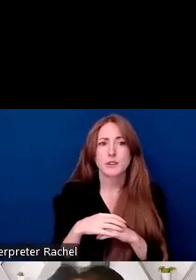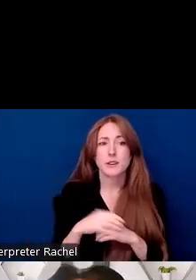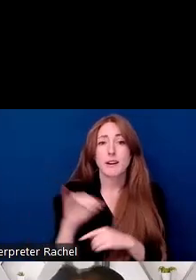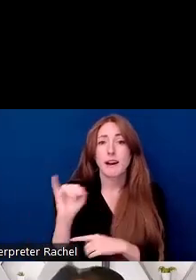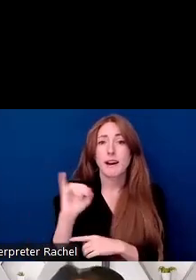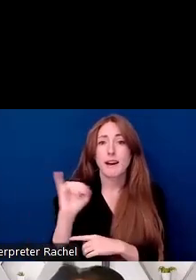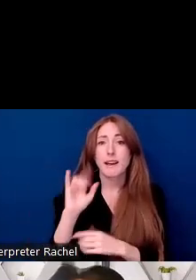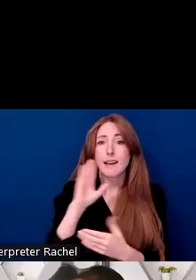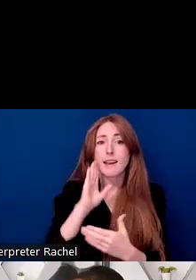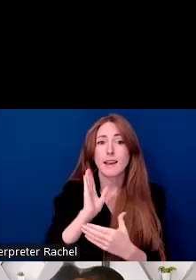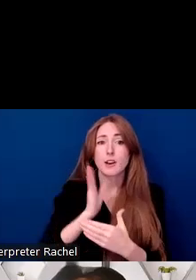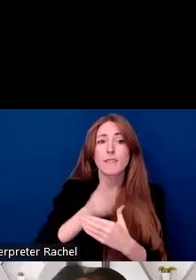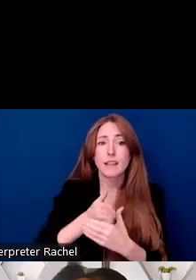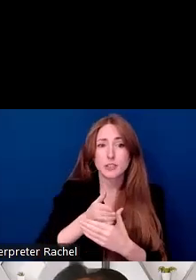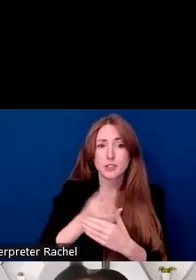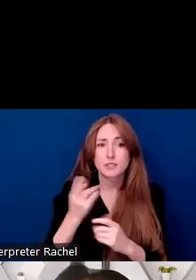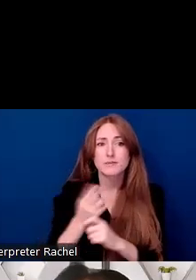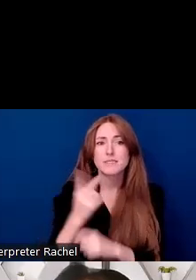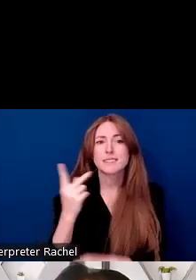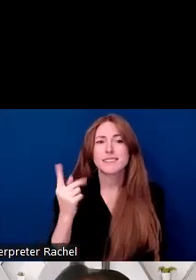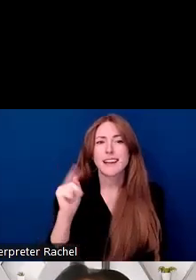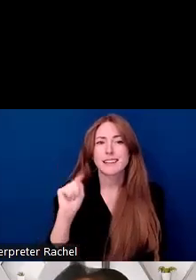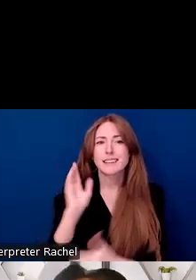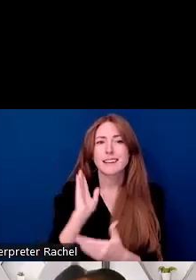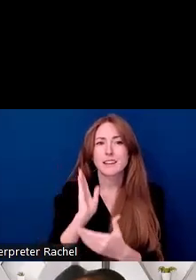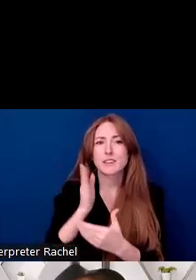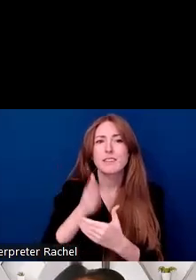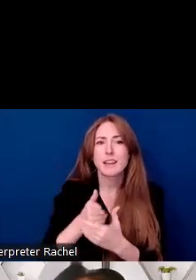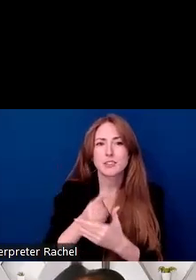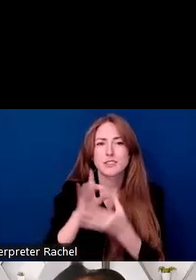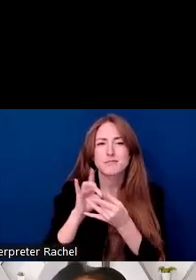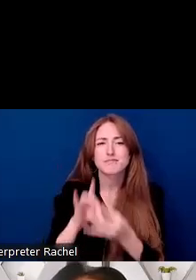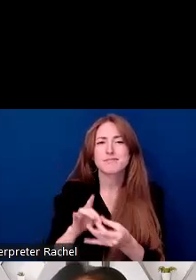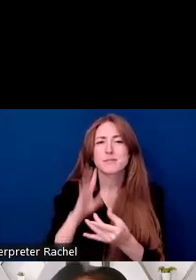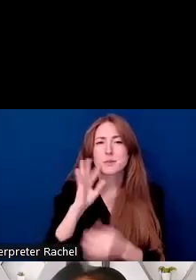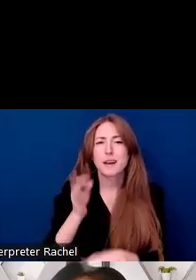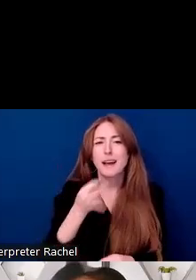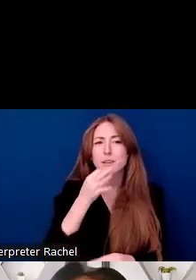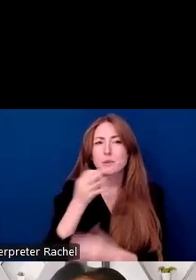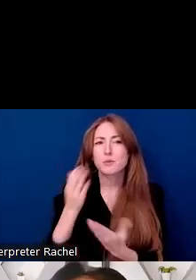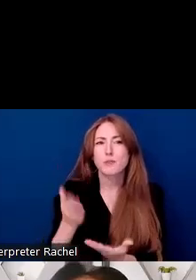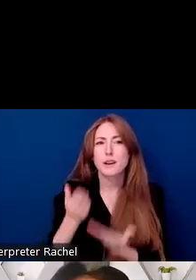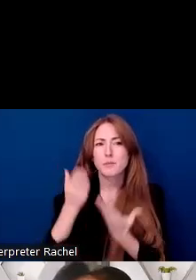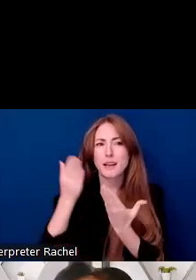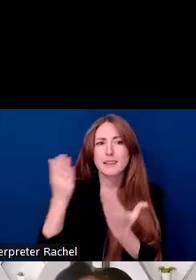selected based in ERIC classification, which provide a comprehensive catalog of KT intervention